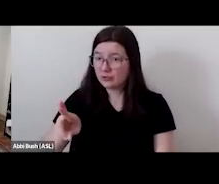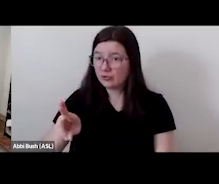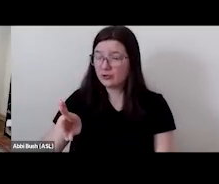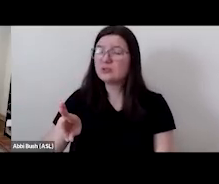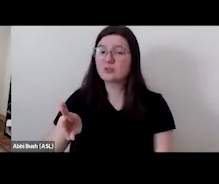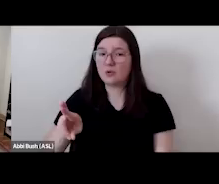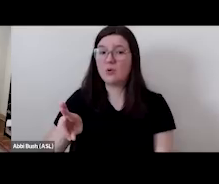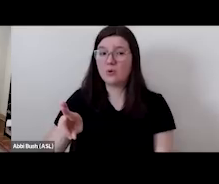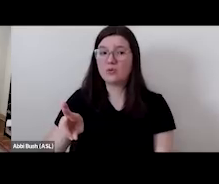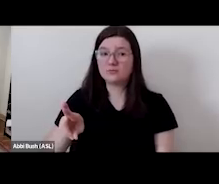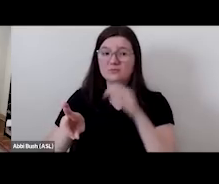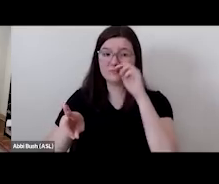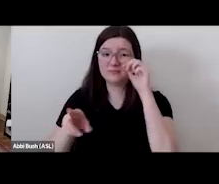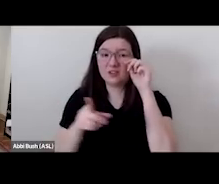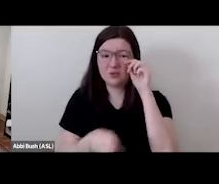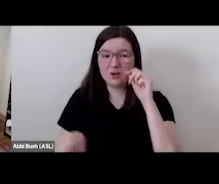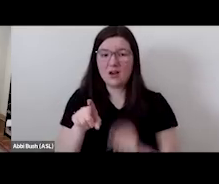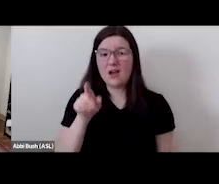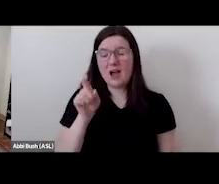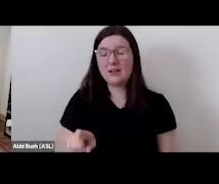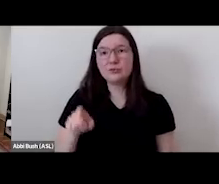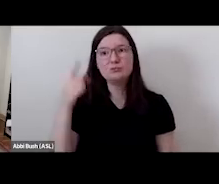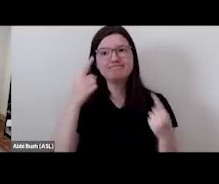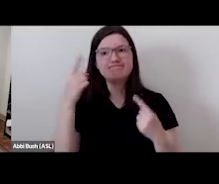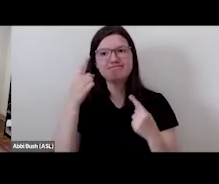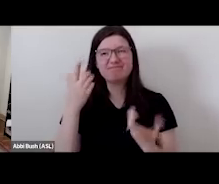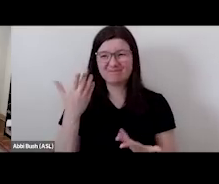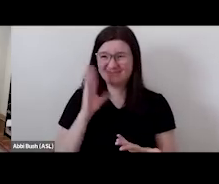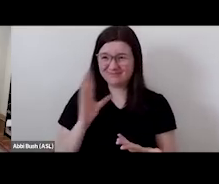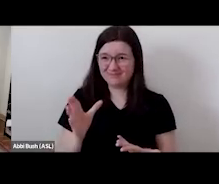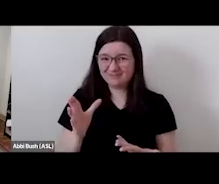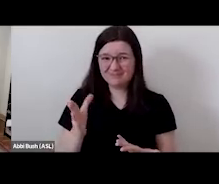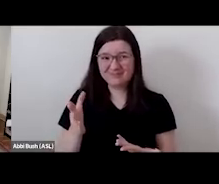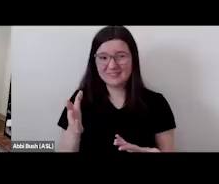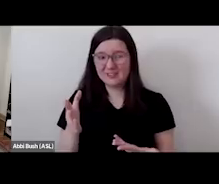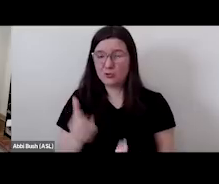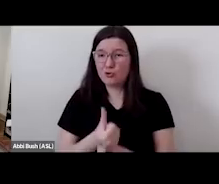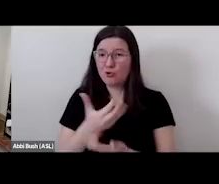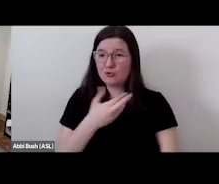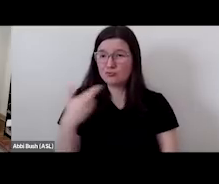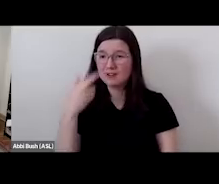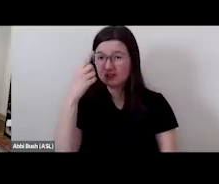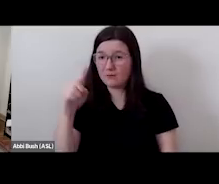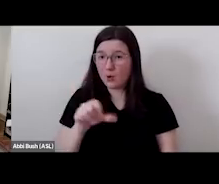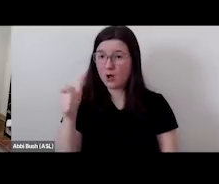And then finally, I like to come at it again from a risk management perspective, focusing on those safety concerns.